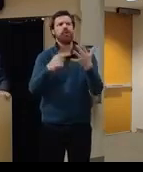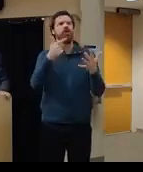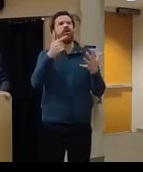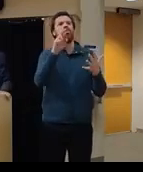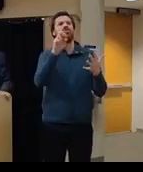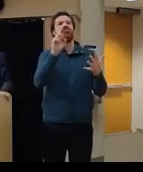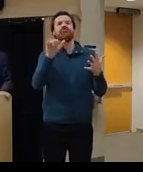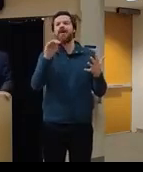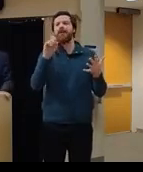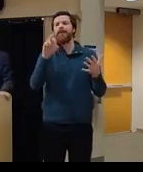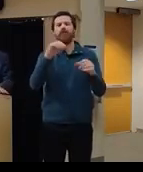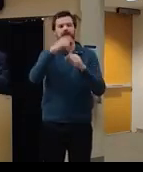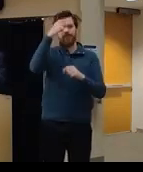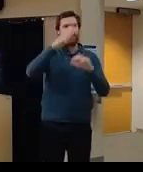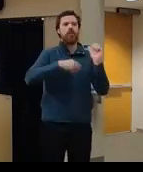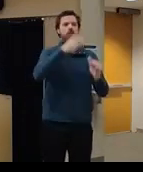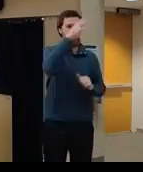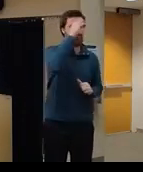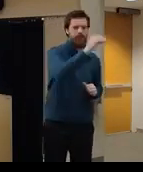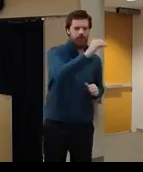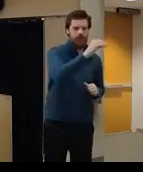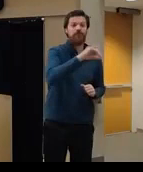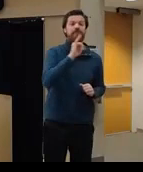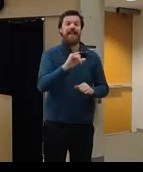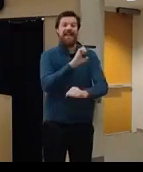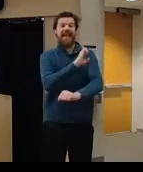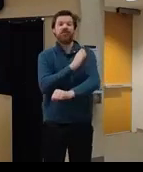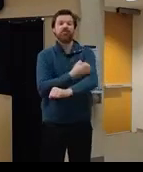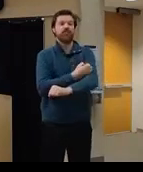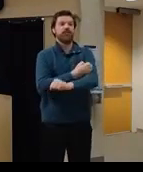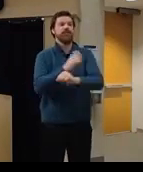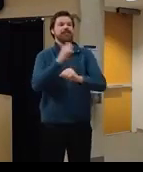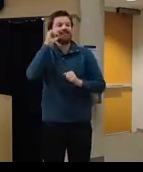white man he said the energetic sexual repression caused by Caucasians living together with Negroes